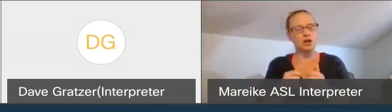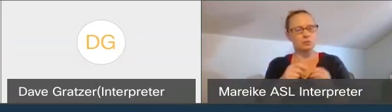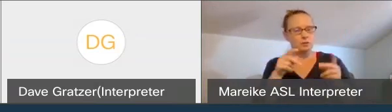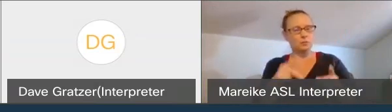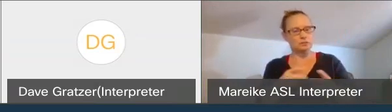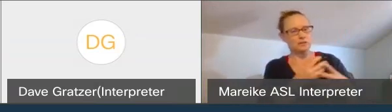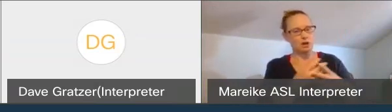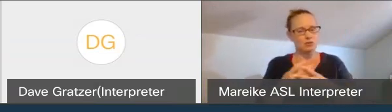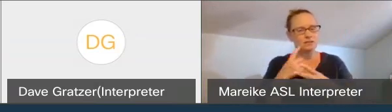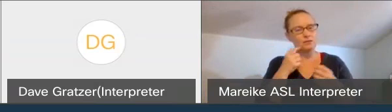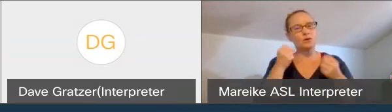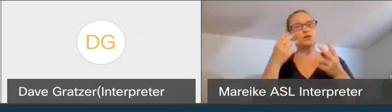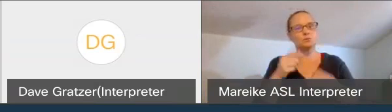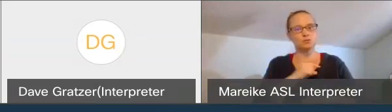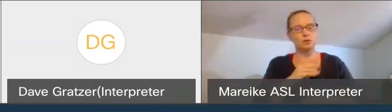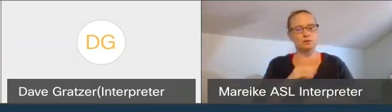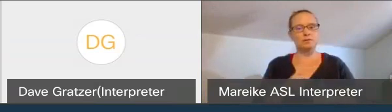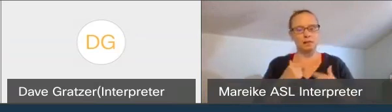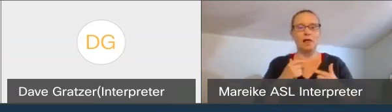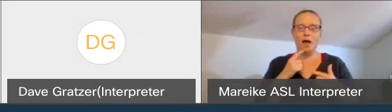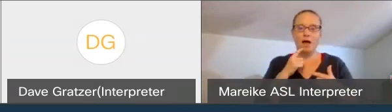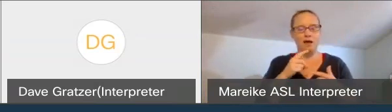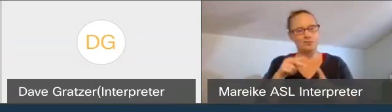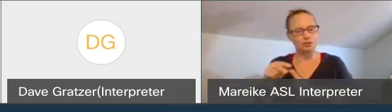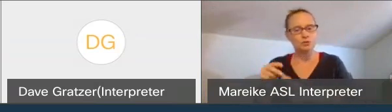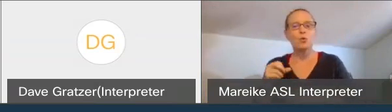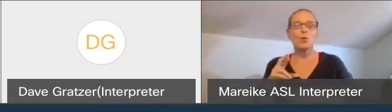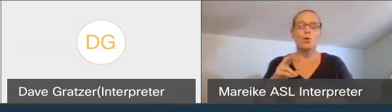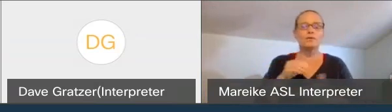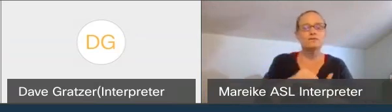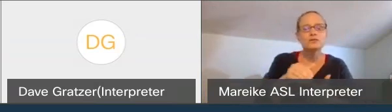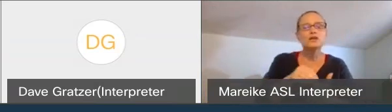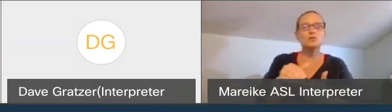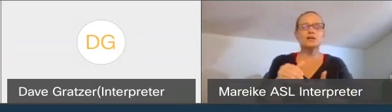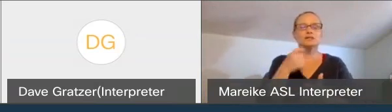for numerous quality-of-life warrants or frequent recent violations.